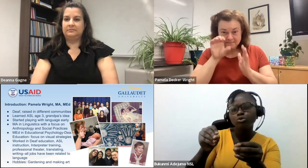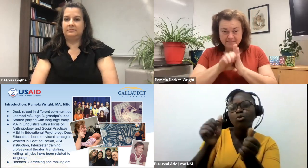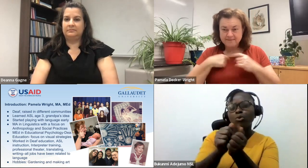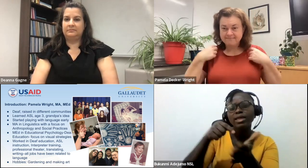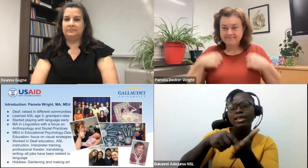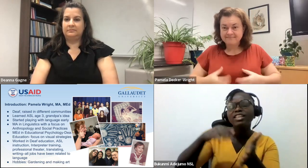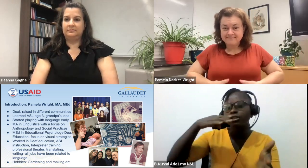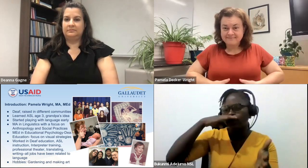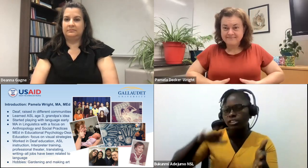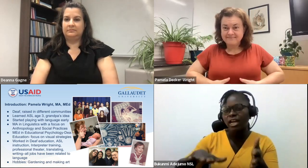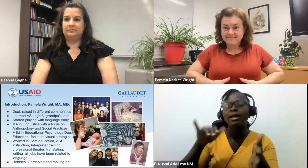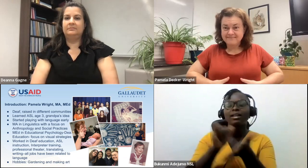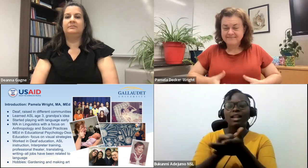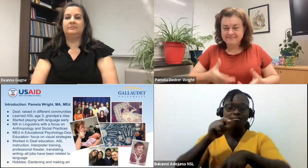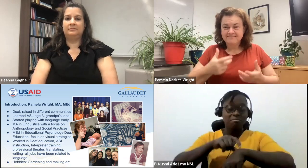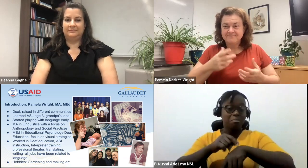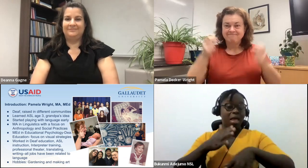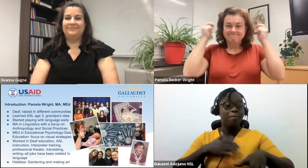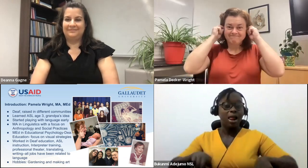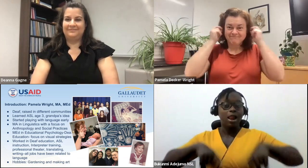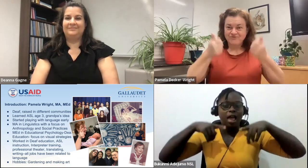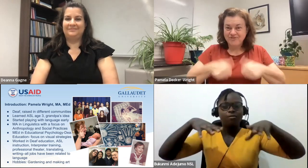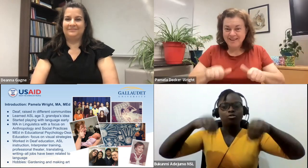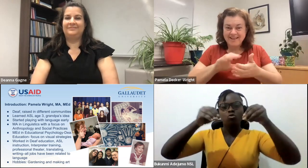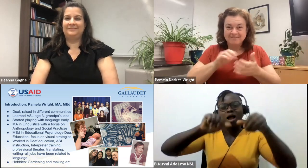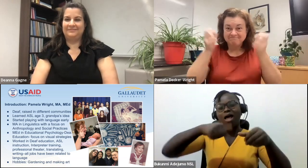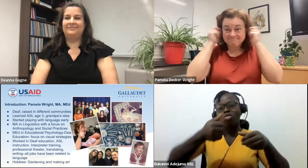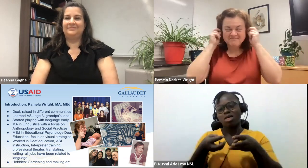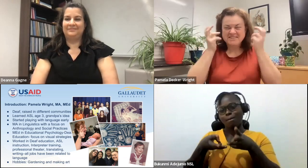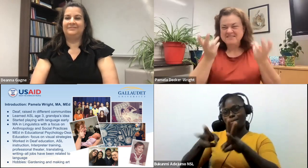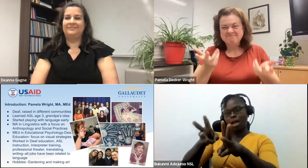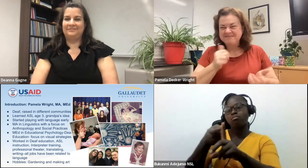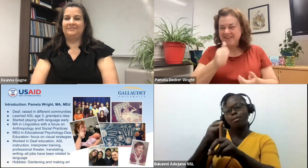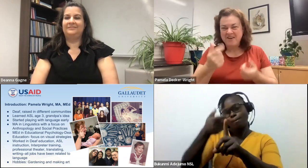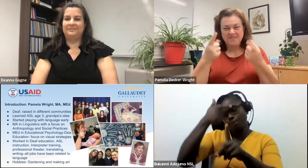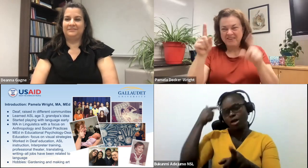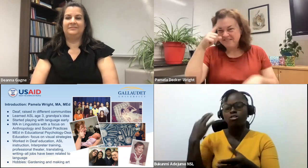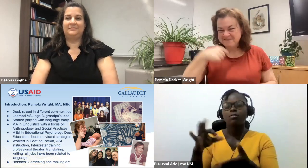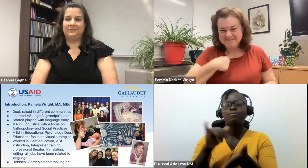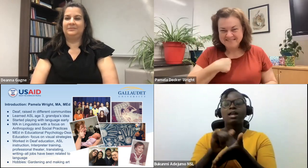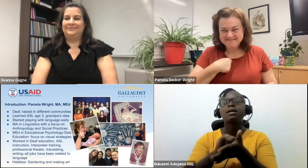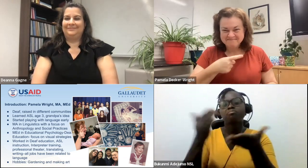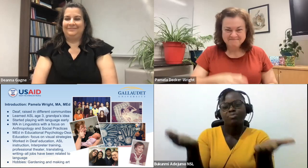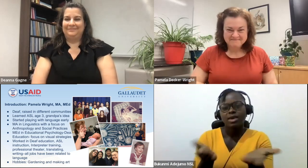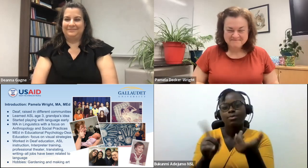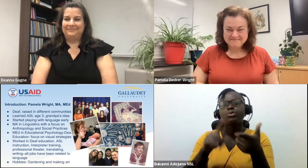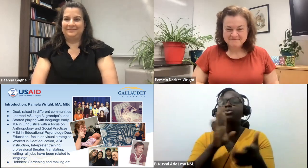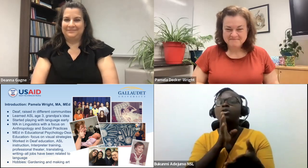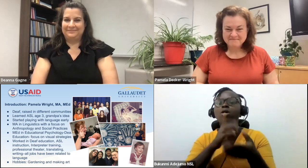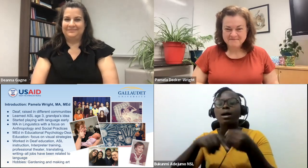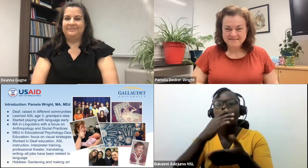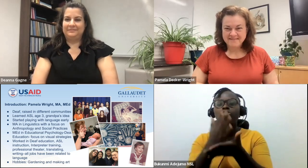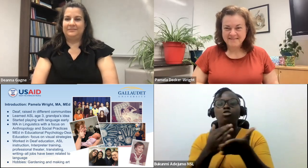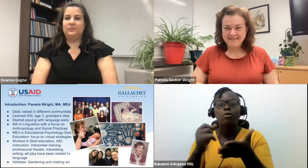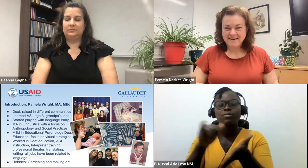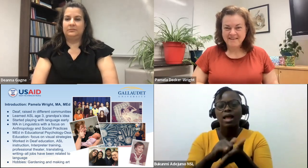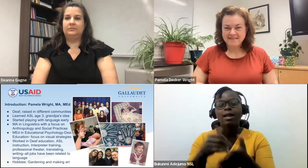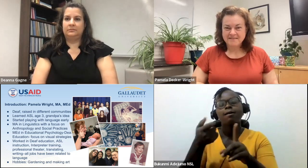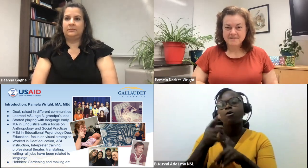So at the age of 3, and you can see a picture of me, I did get it a body aid some hearing aids none of them helped me in any sense. They weren't successful for me.